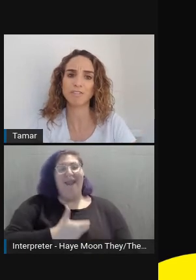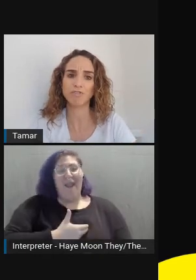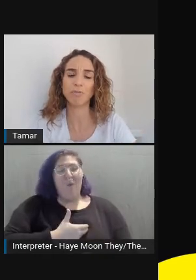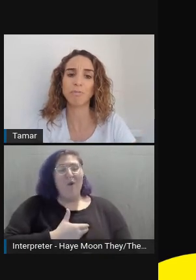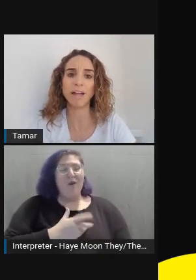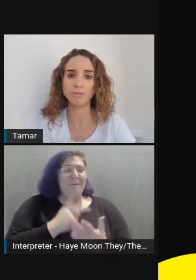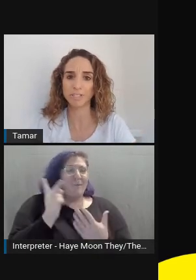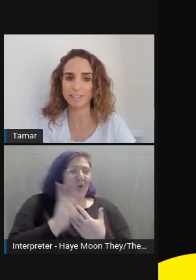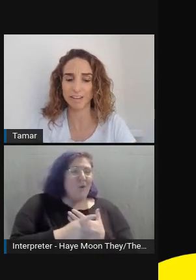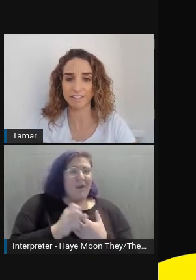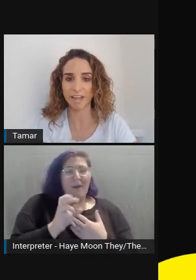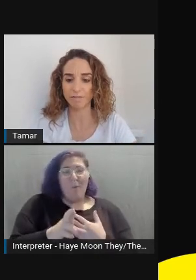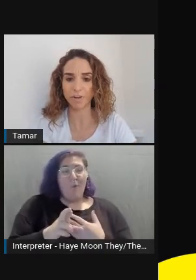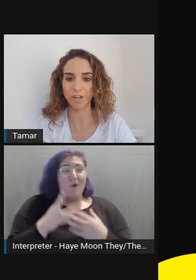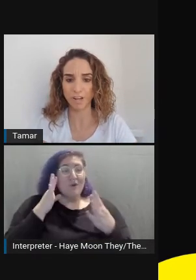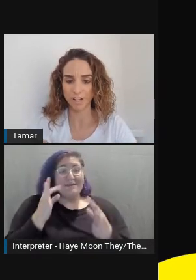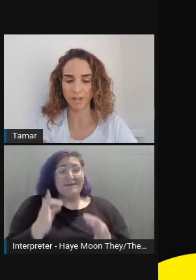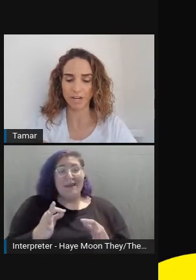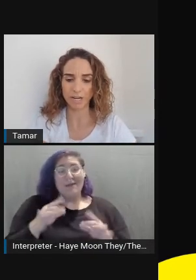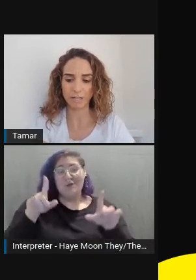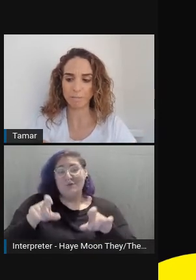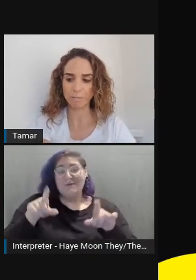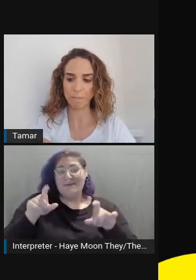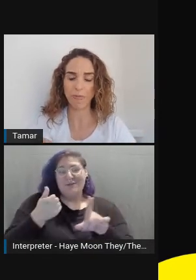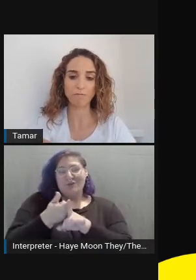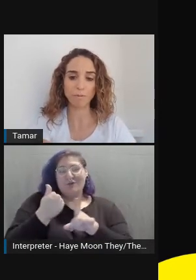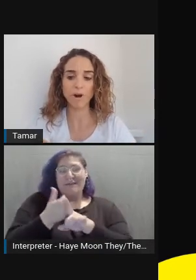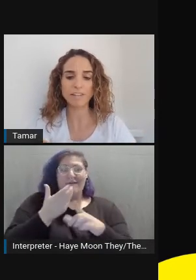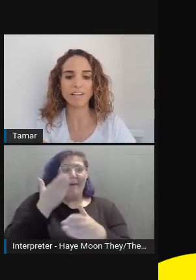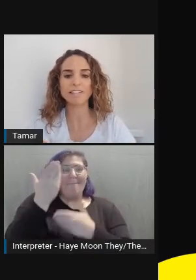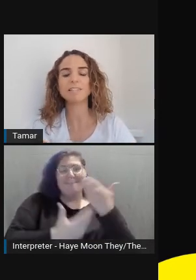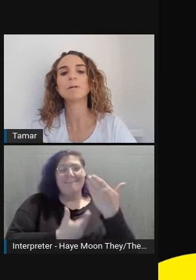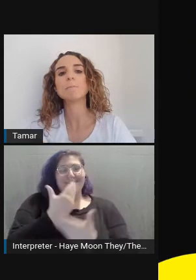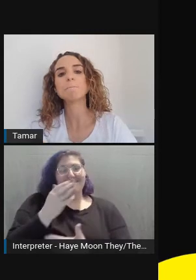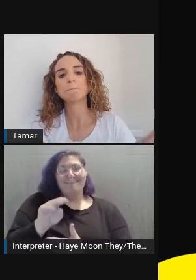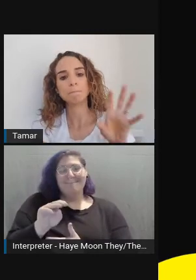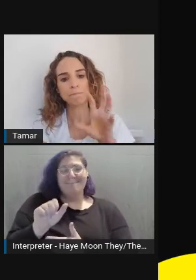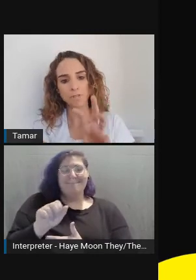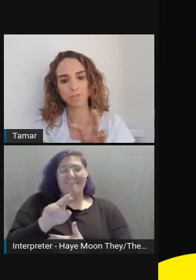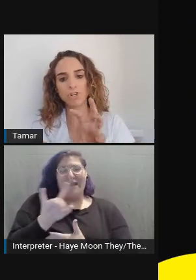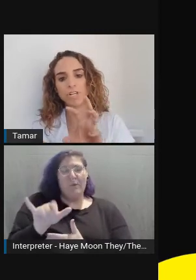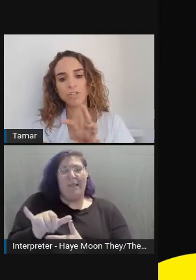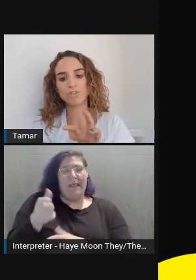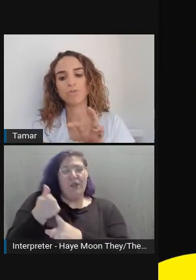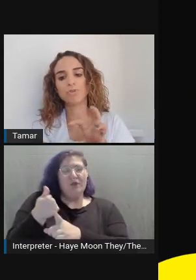to manually test every process, turning to